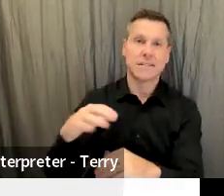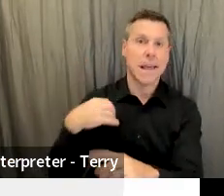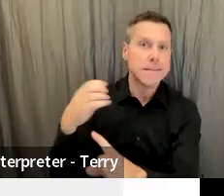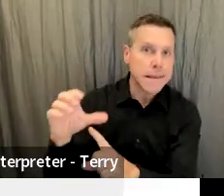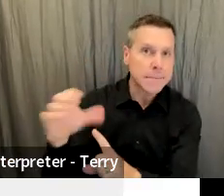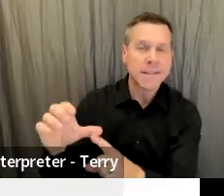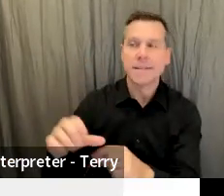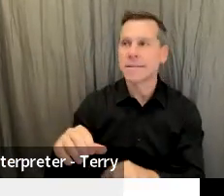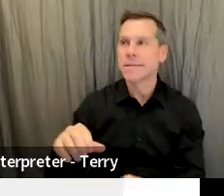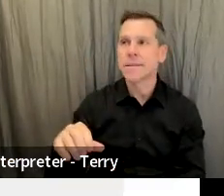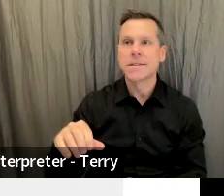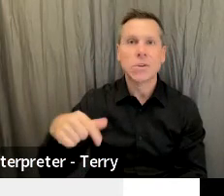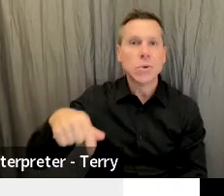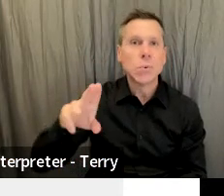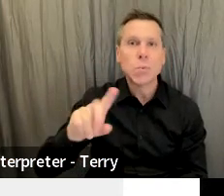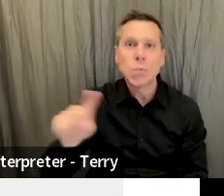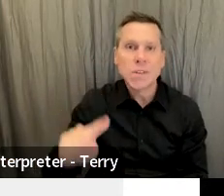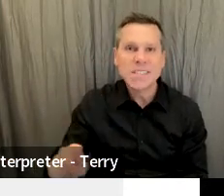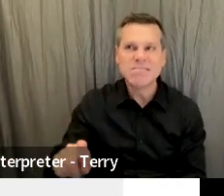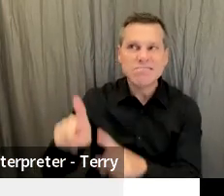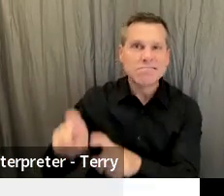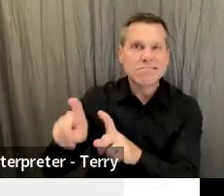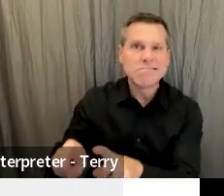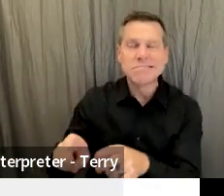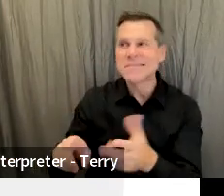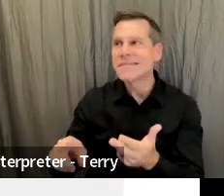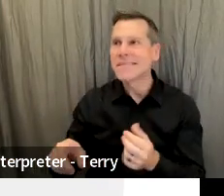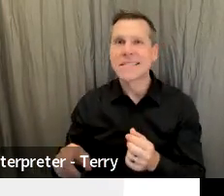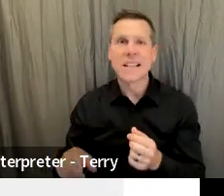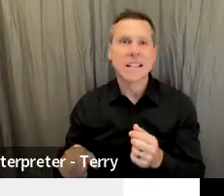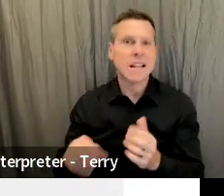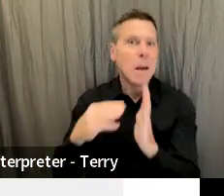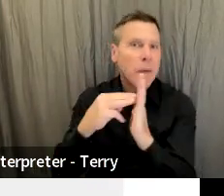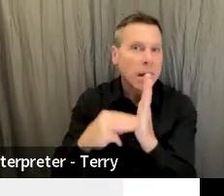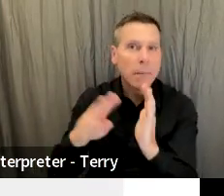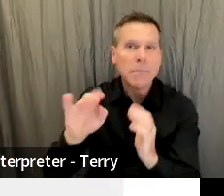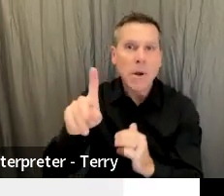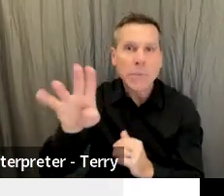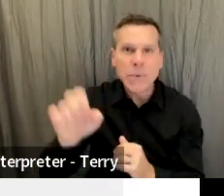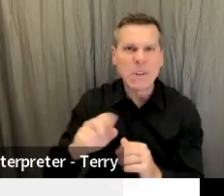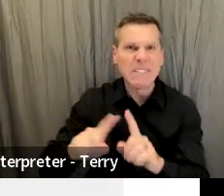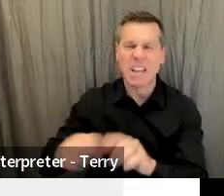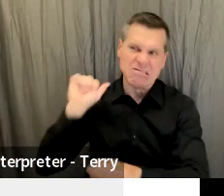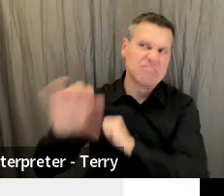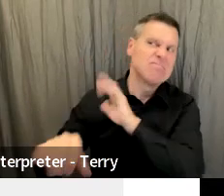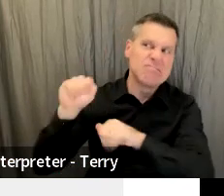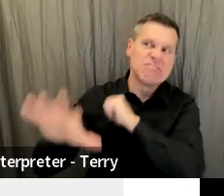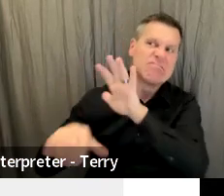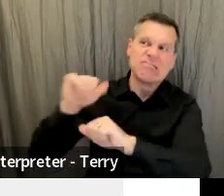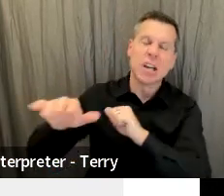even some kind of short, self-contained modules in there. And I